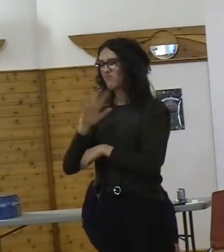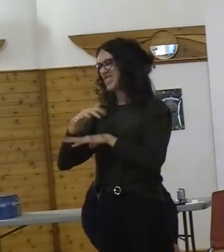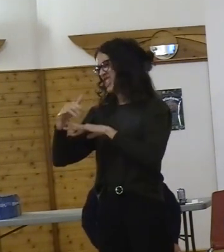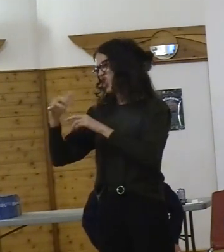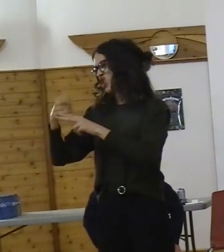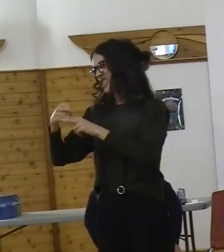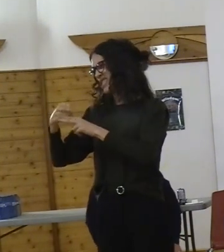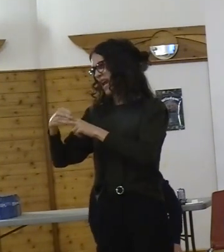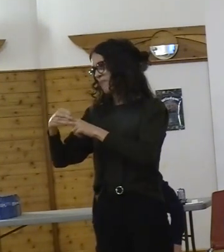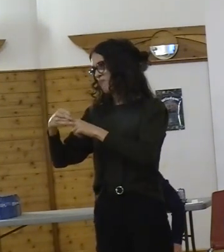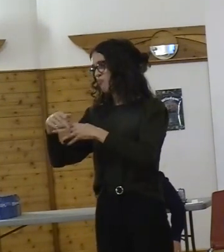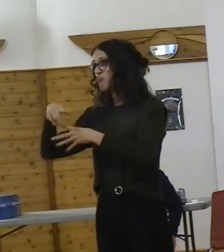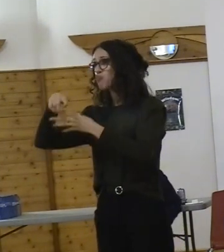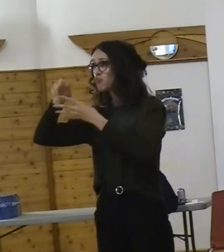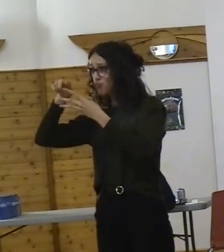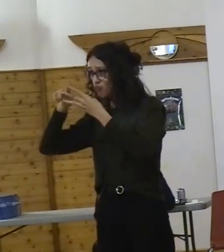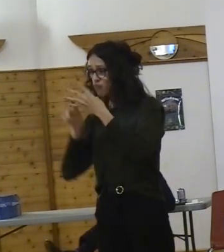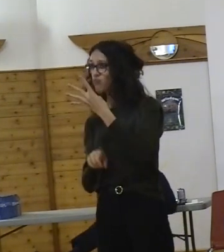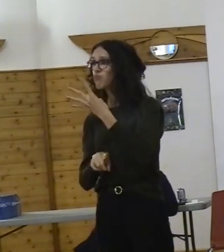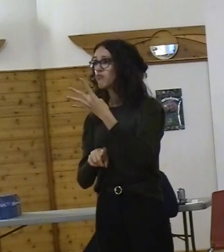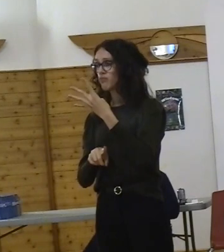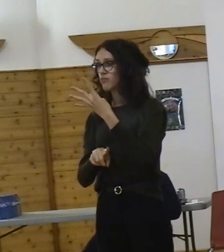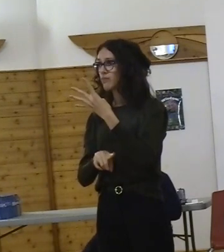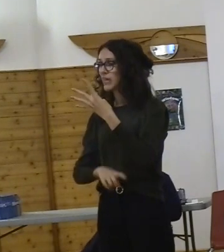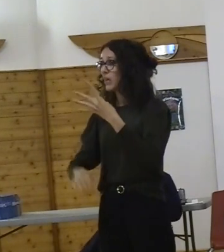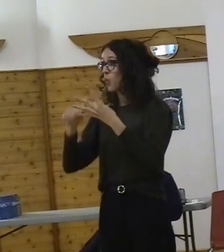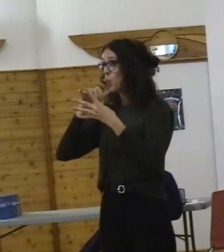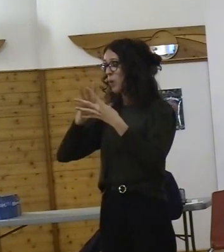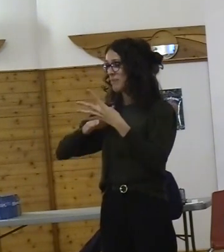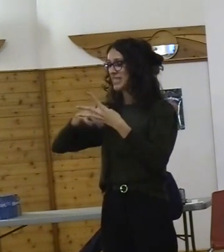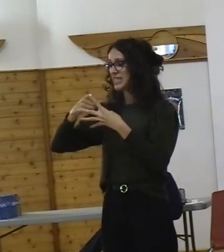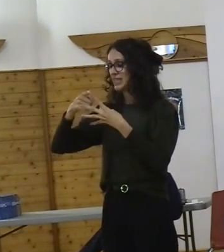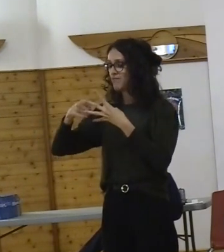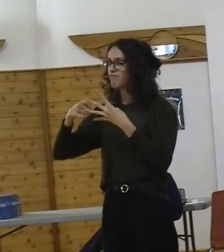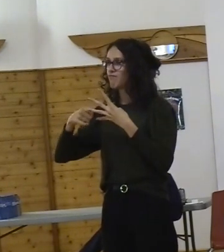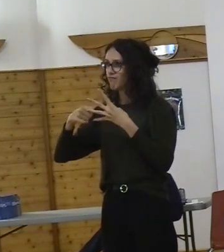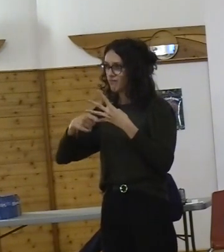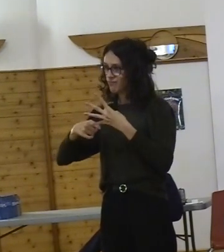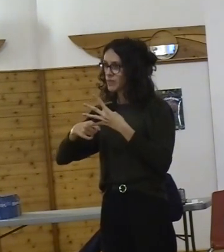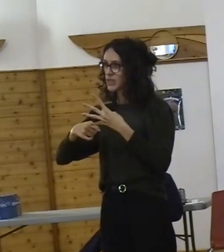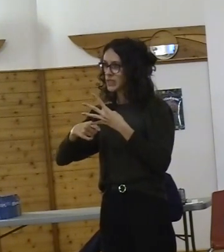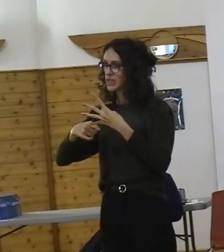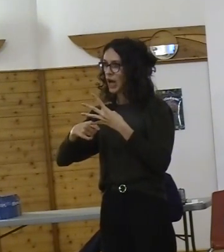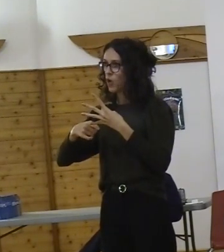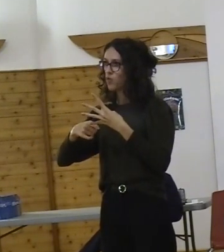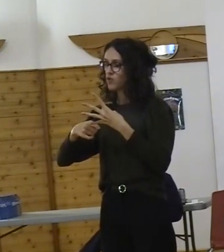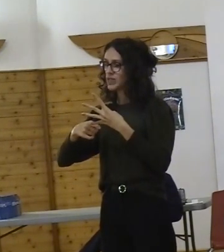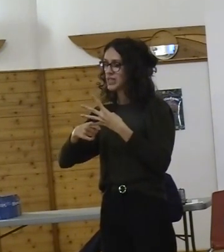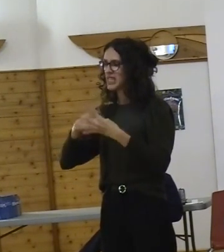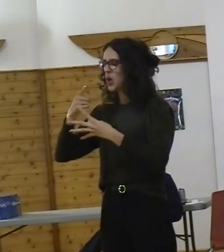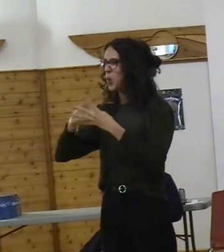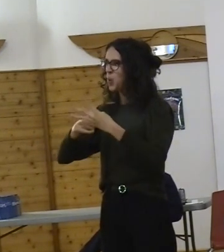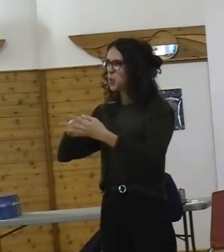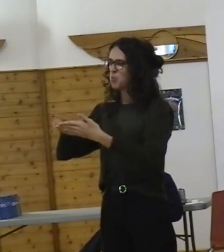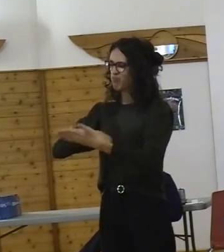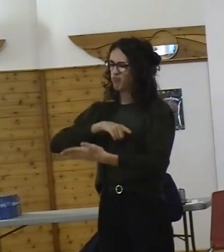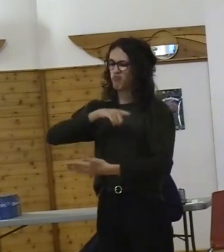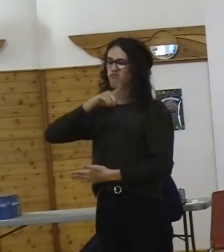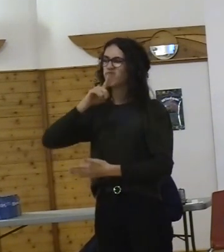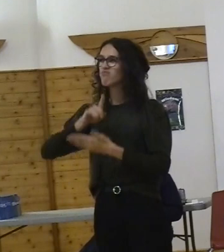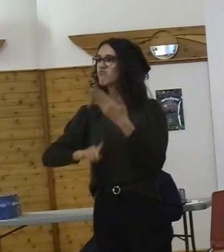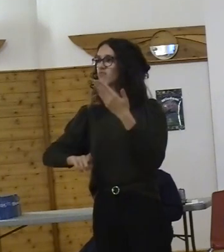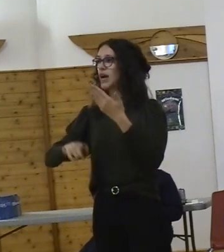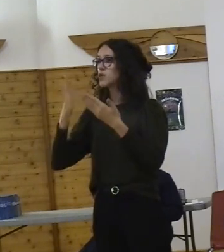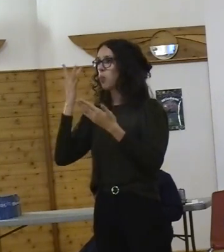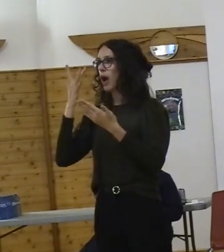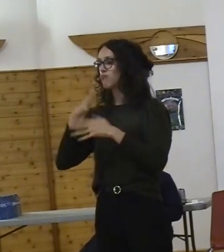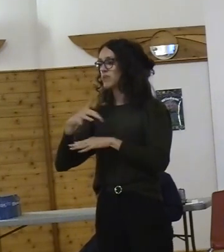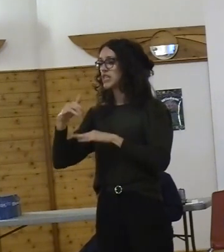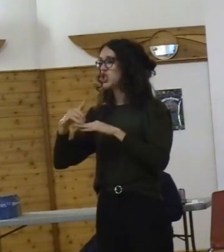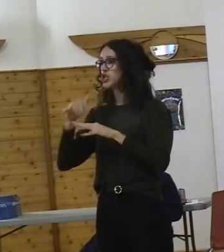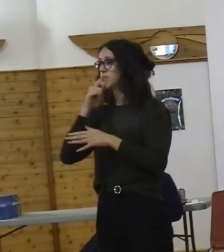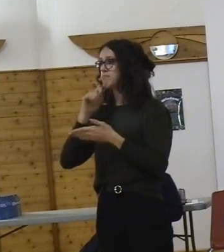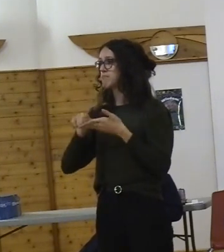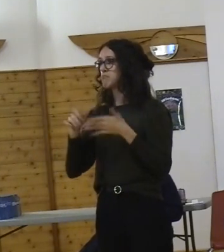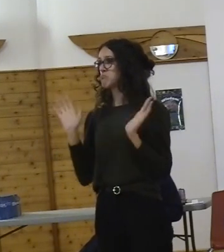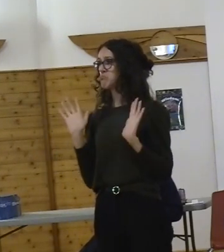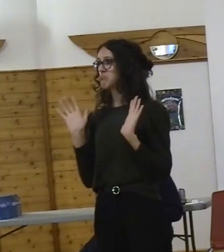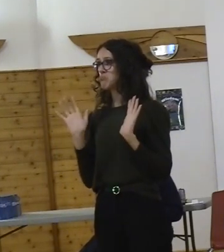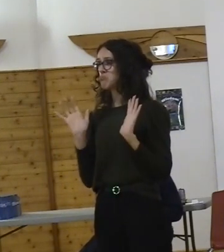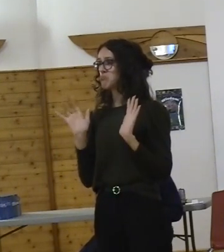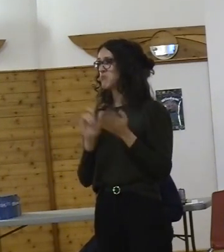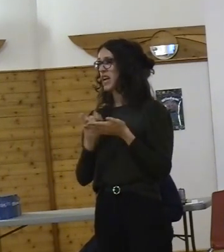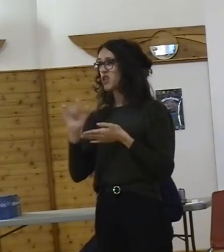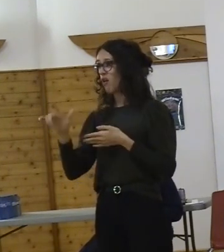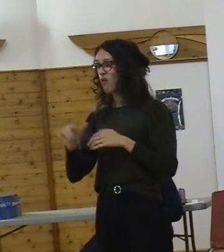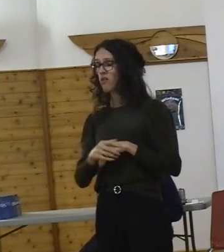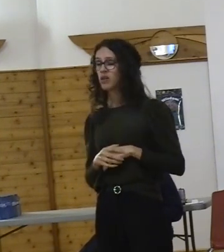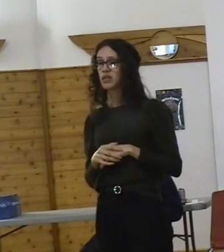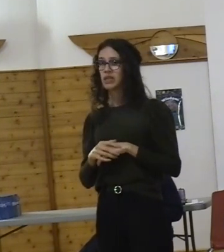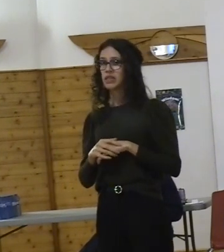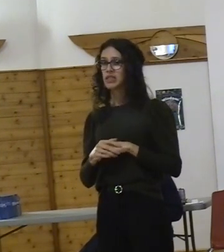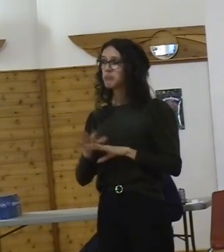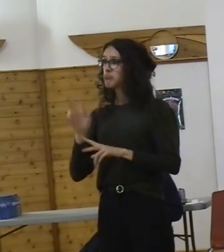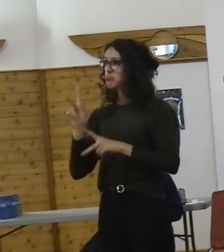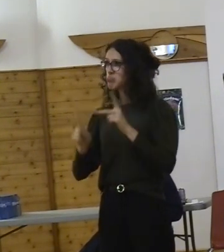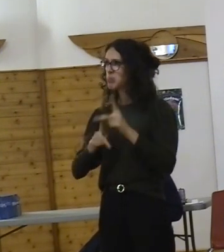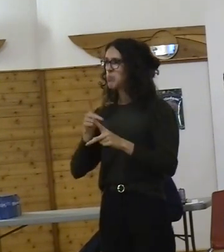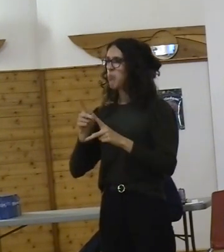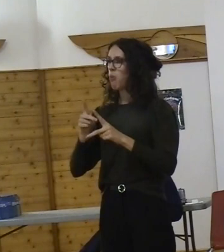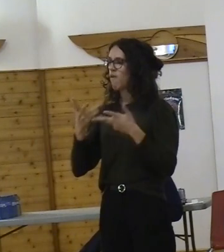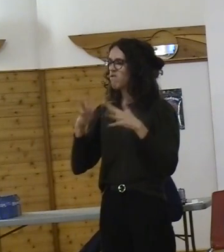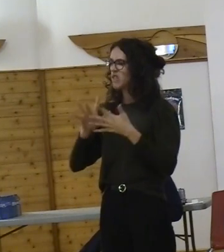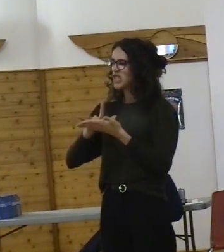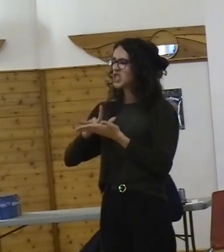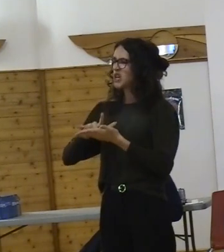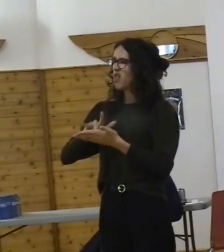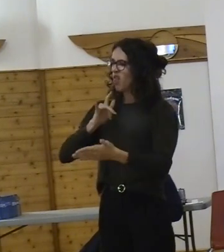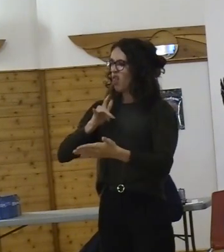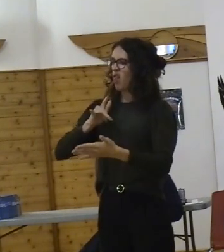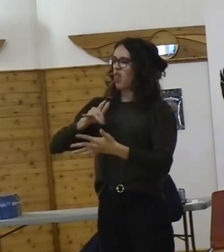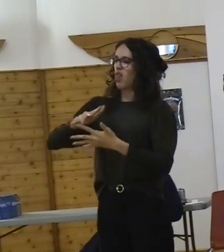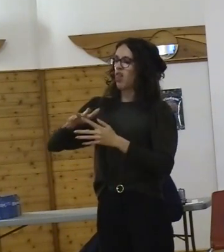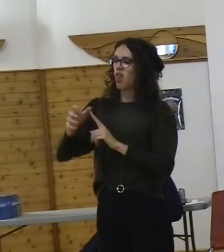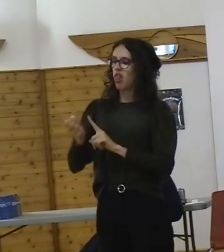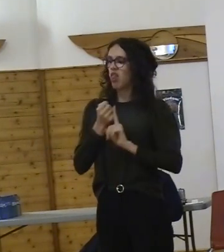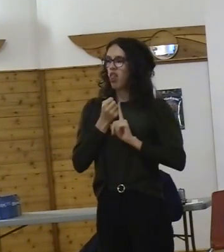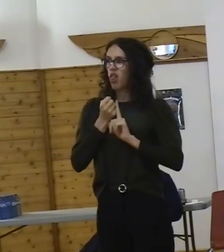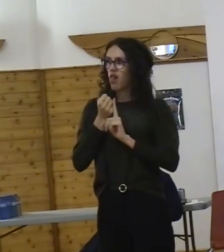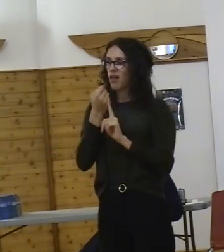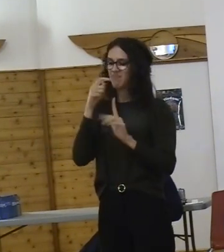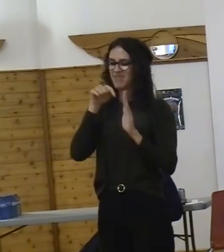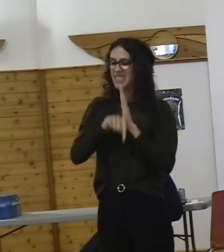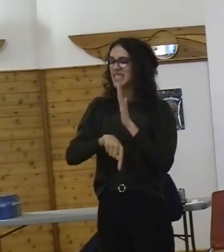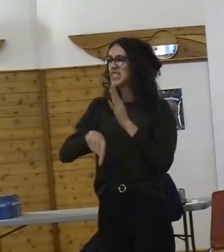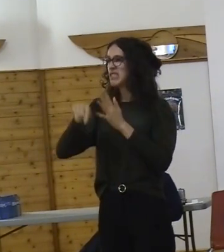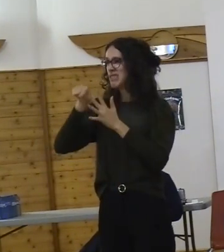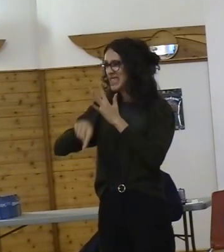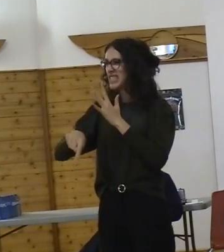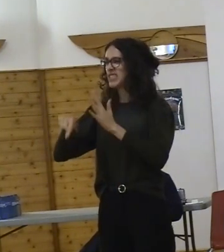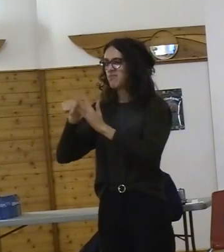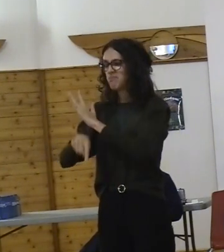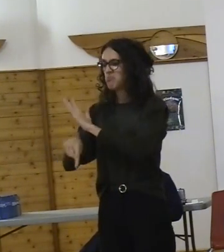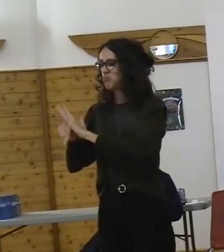These are four women who were targeted for simply being Indigenous. A known supremacist took advantage of their vulnerability and proceeded to murder them and dump their remains like garbage.